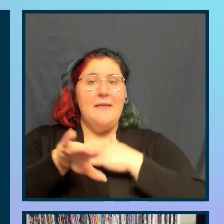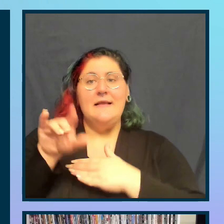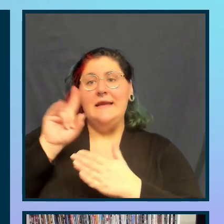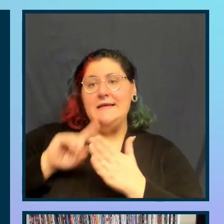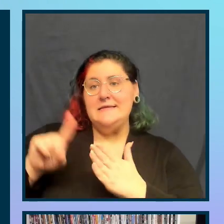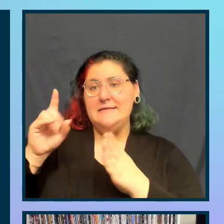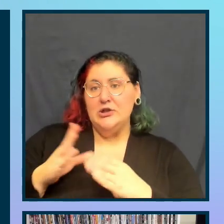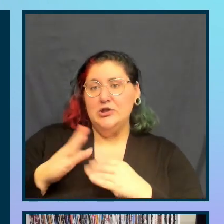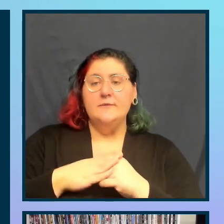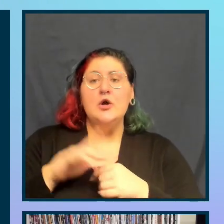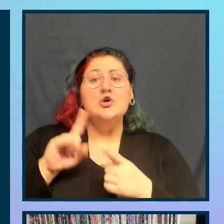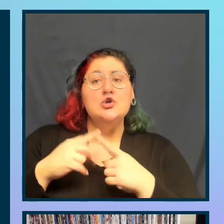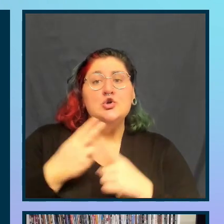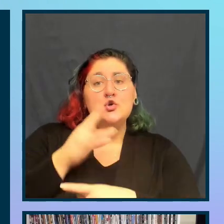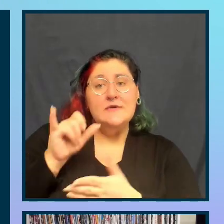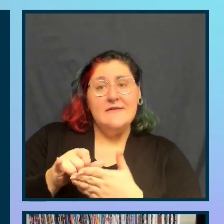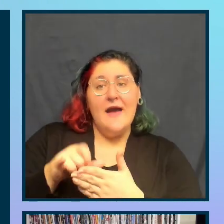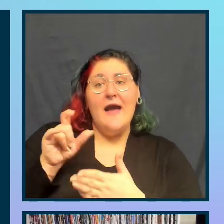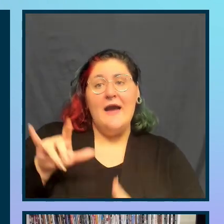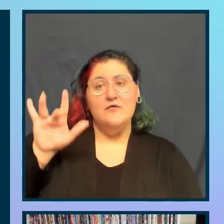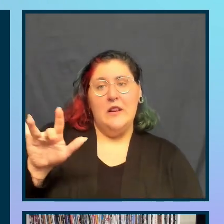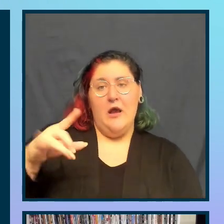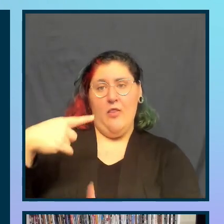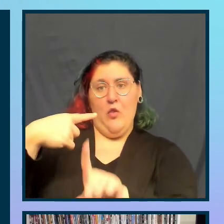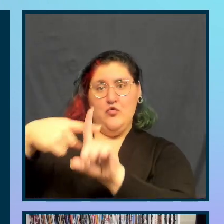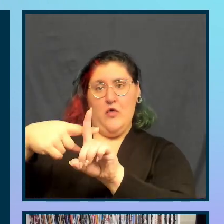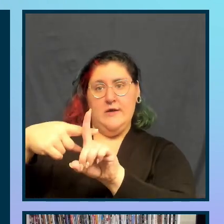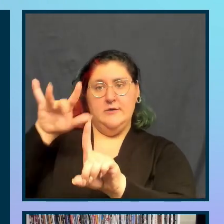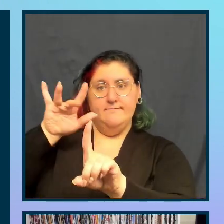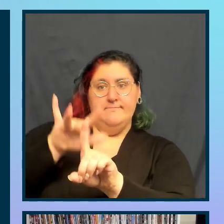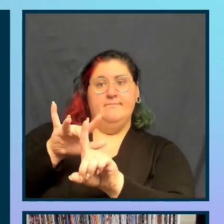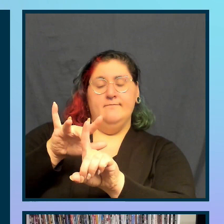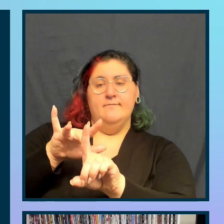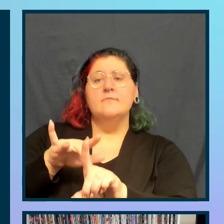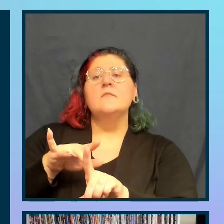To use the Accessibility Inspector, click on the crosshair icon, which is also called the point inspection button